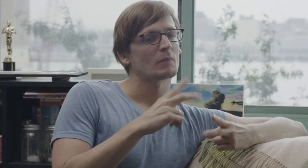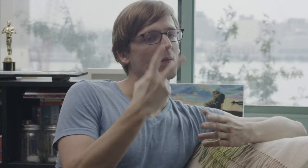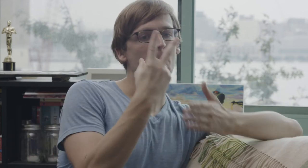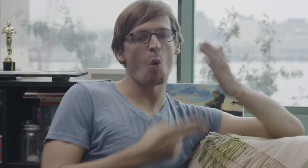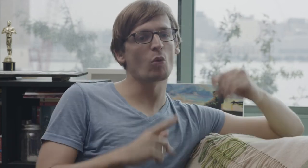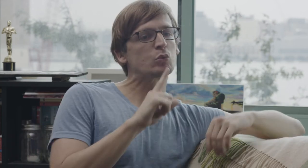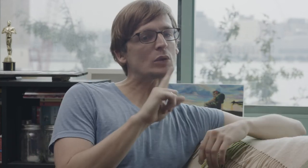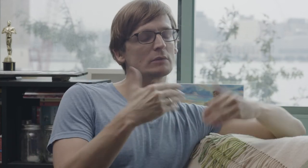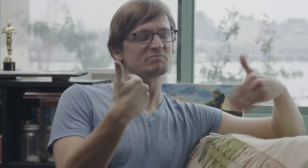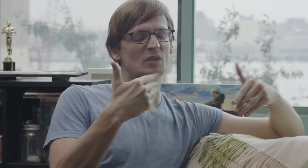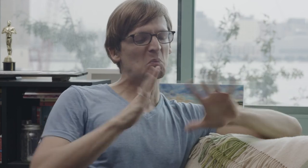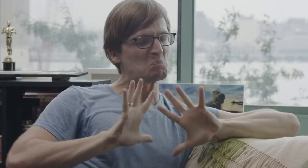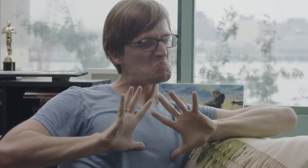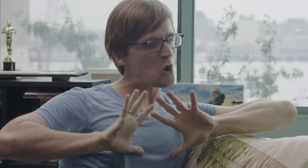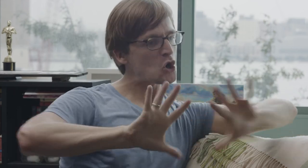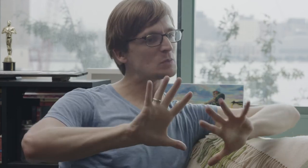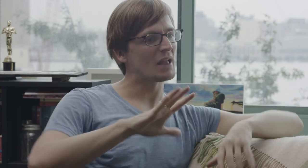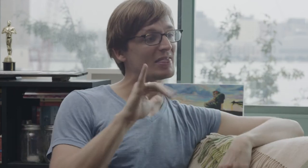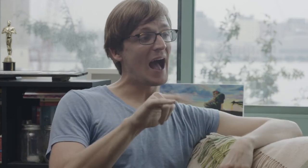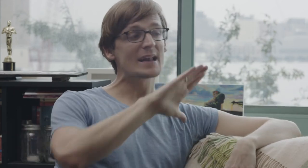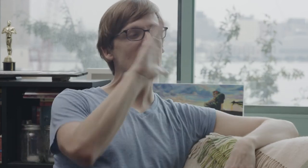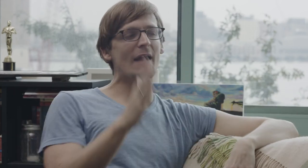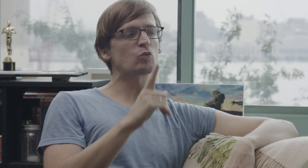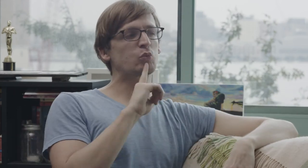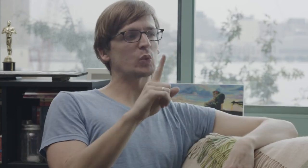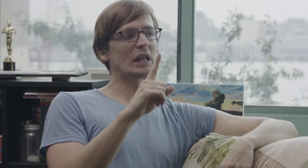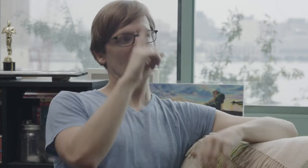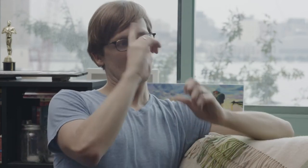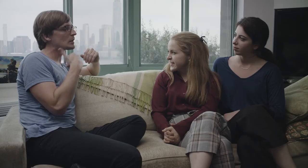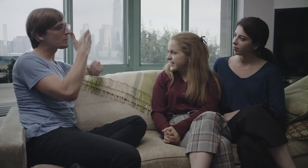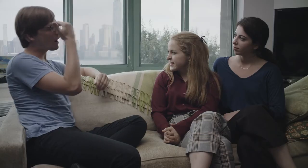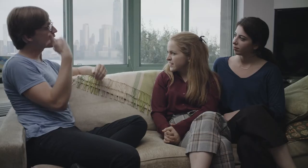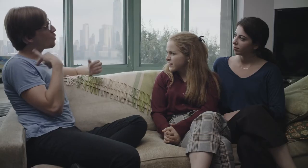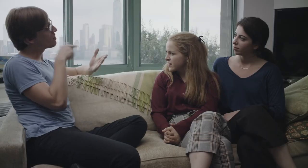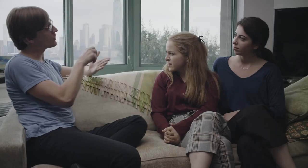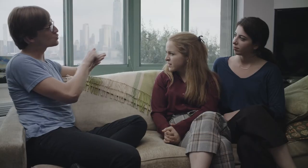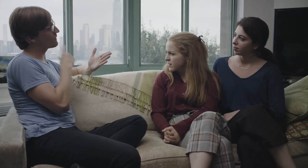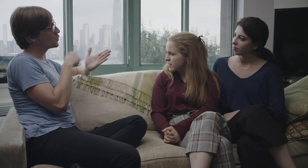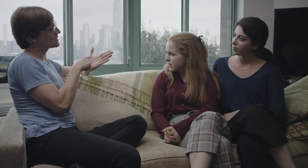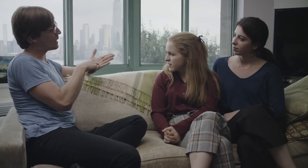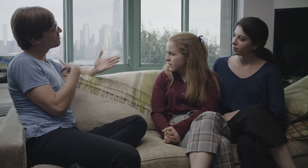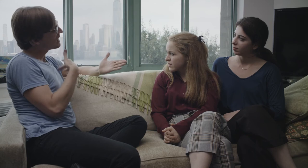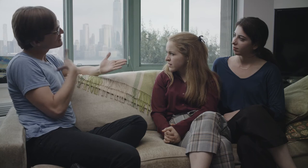were both huge forces in my journey. So for example, when you look at a script